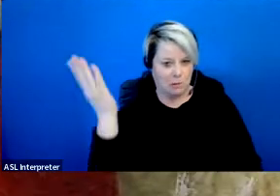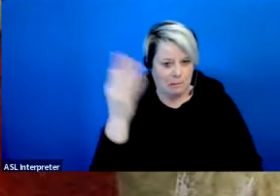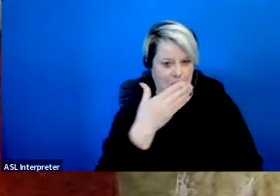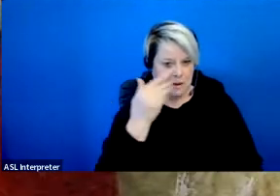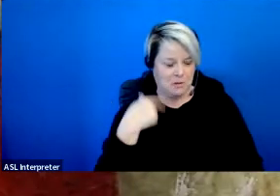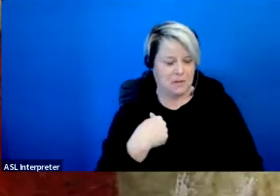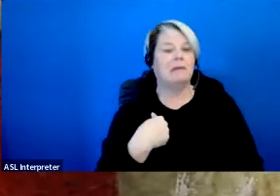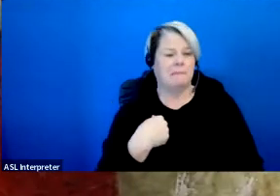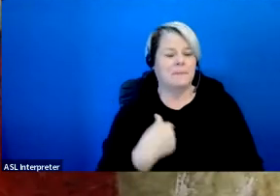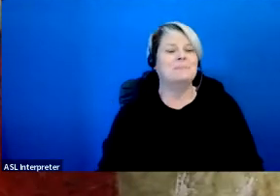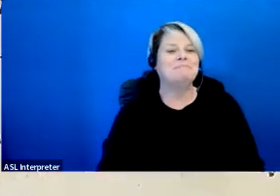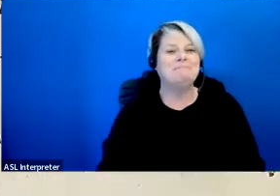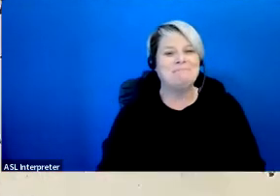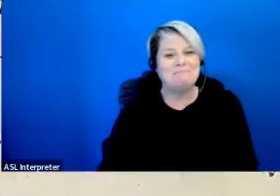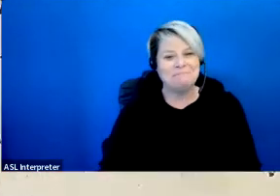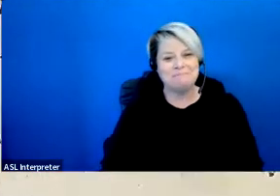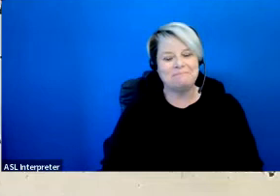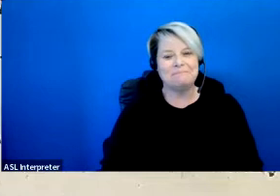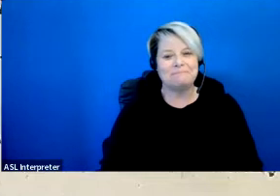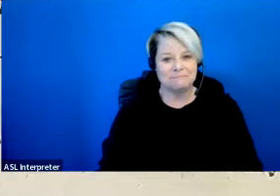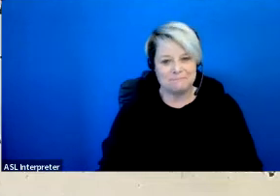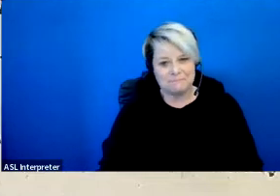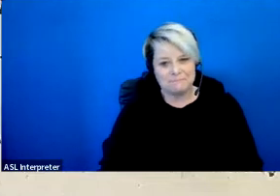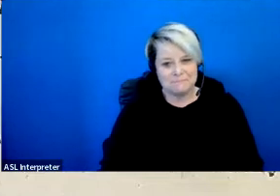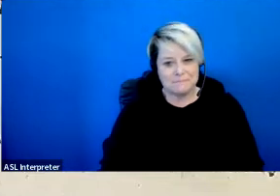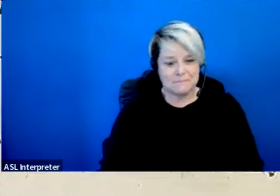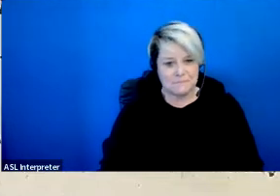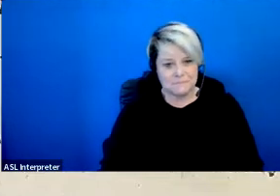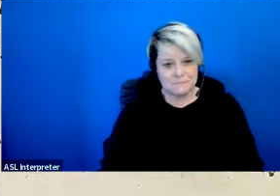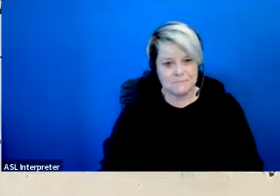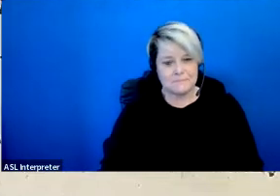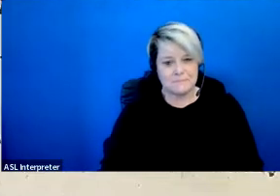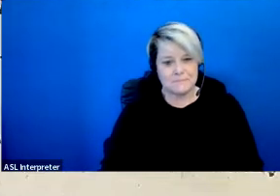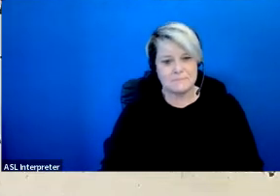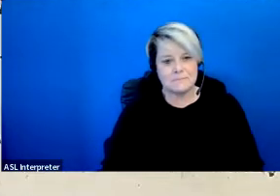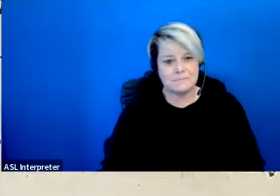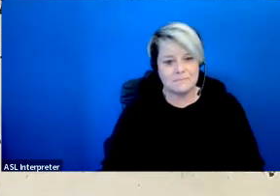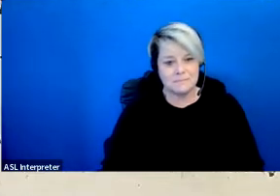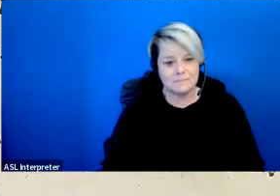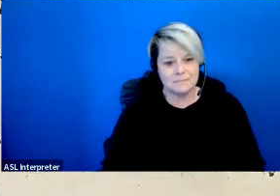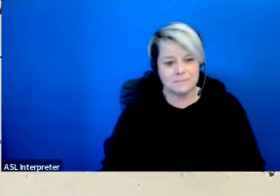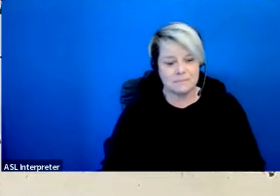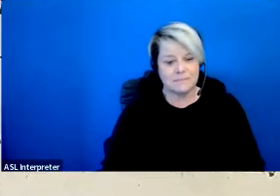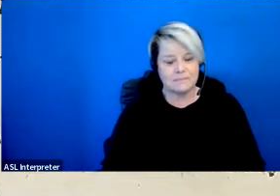here today to support me and she is a much better